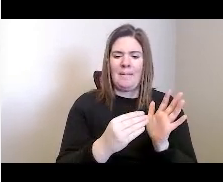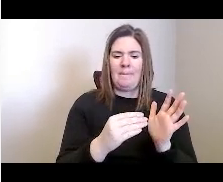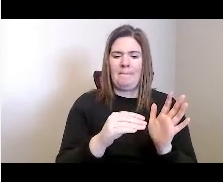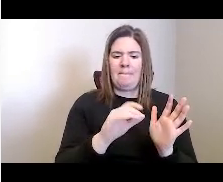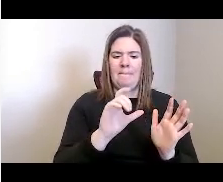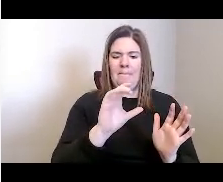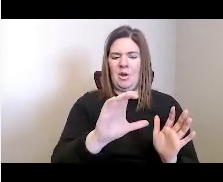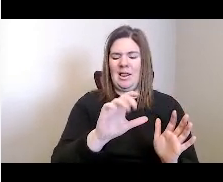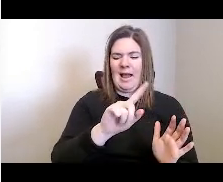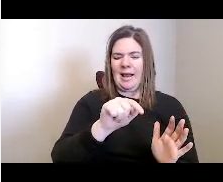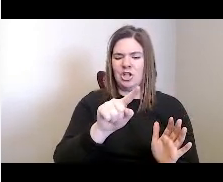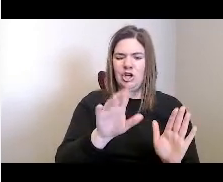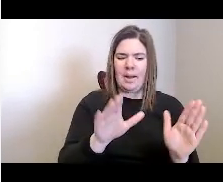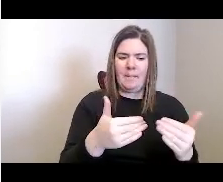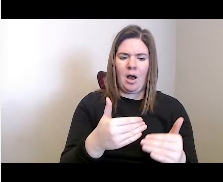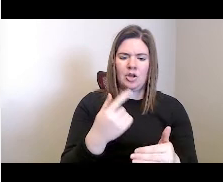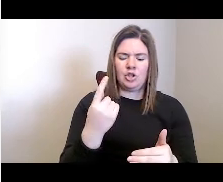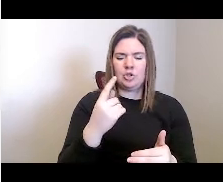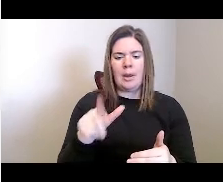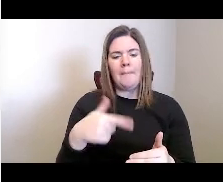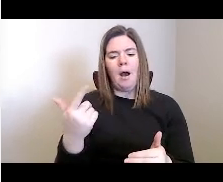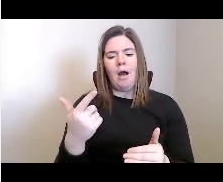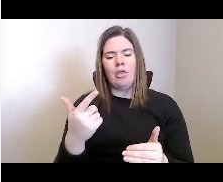some sort of icon that's distinguishable from its color.